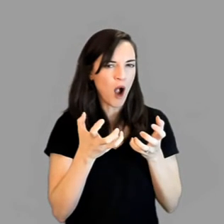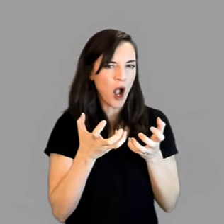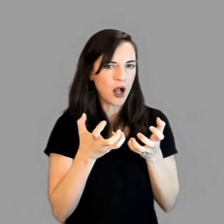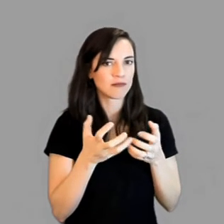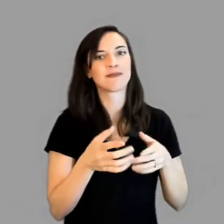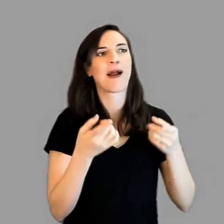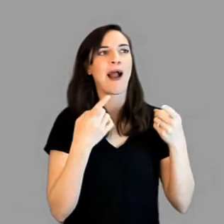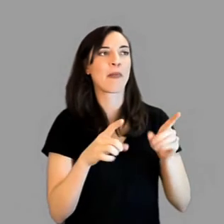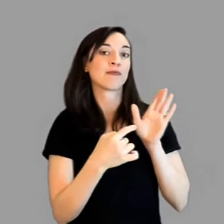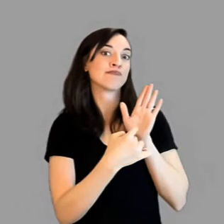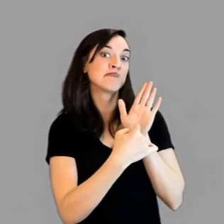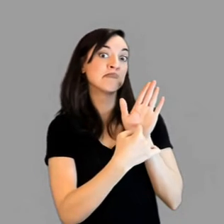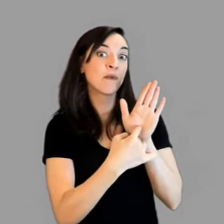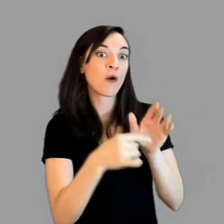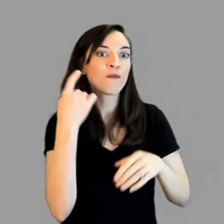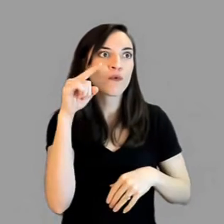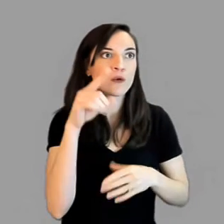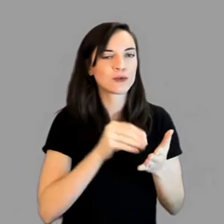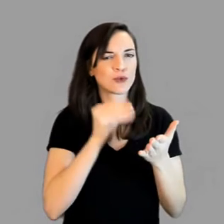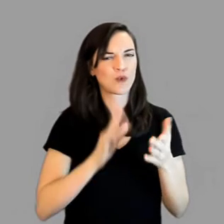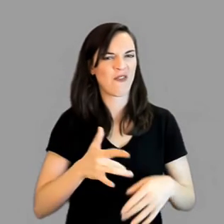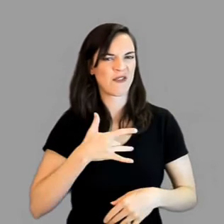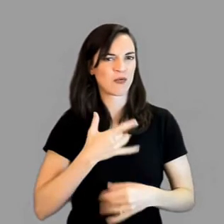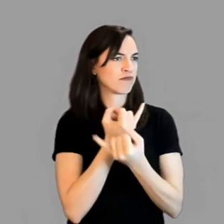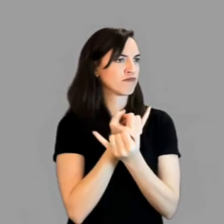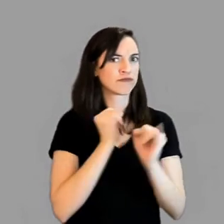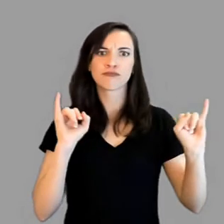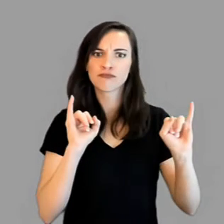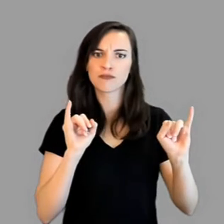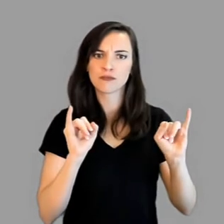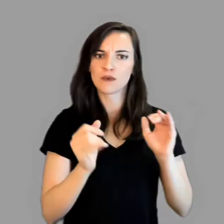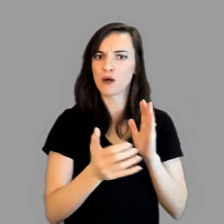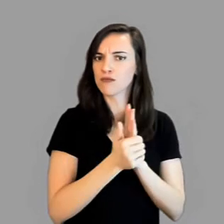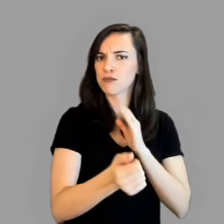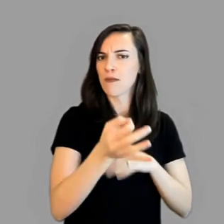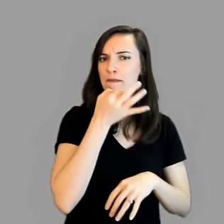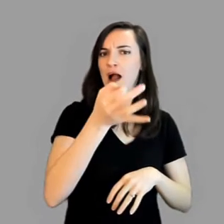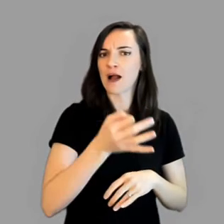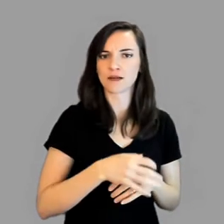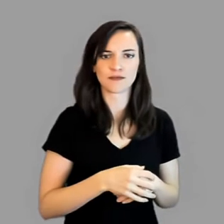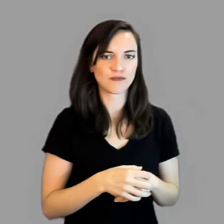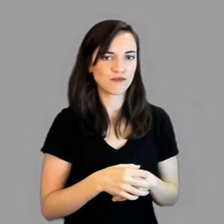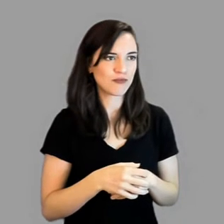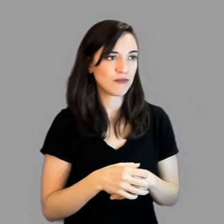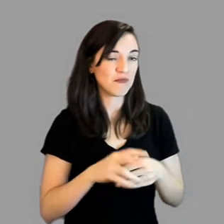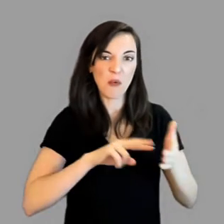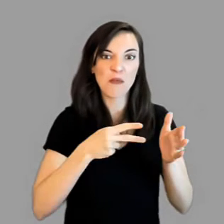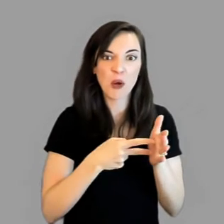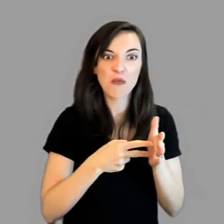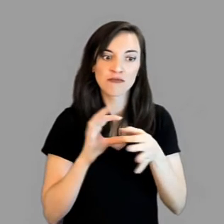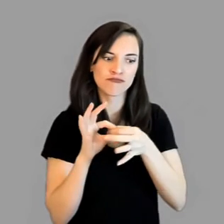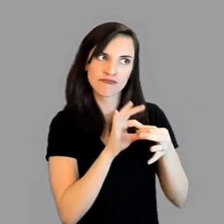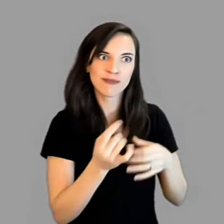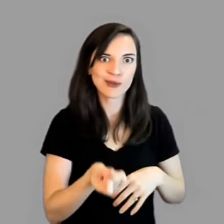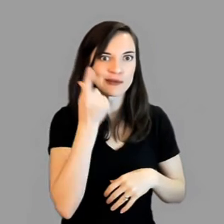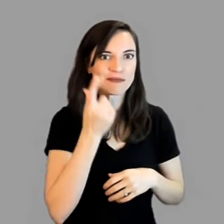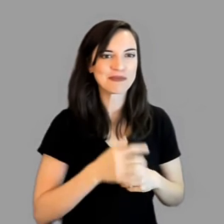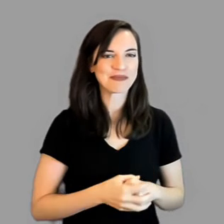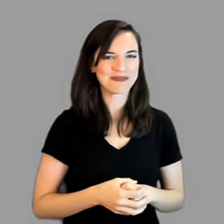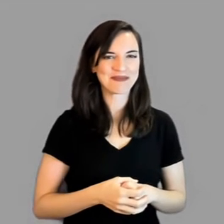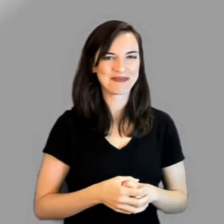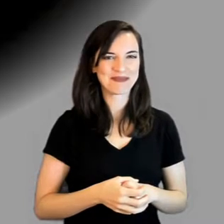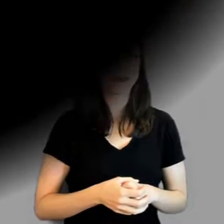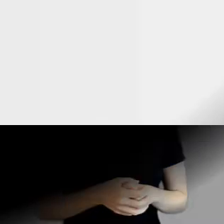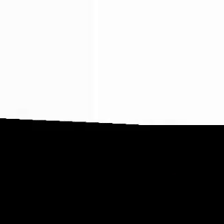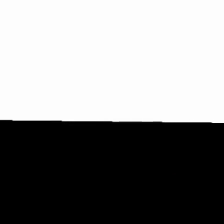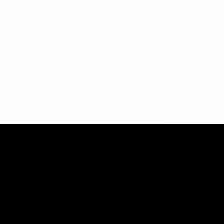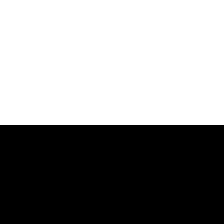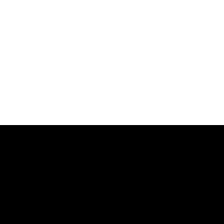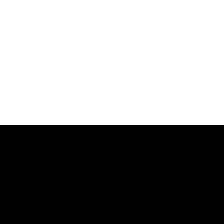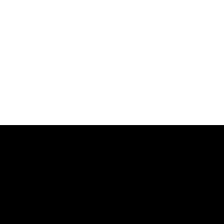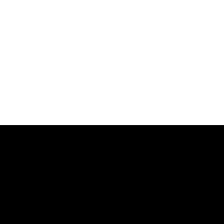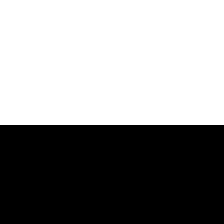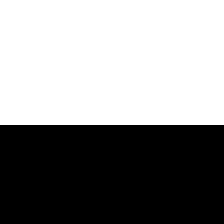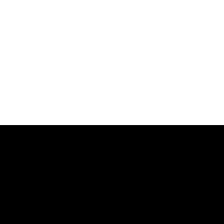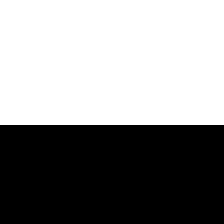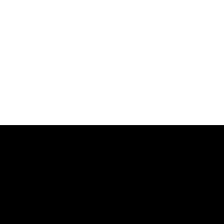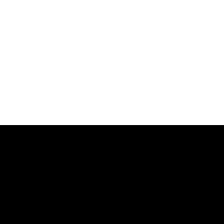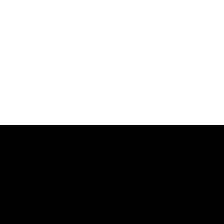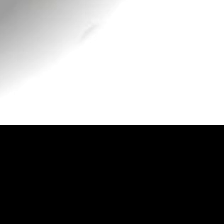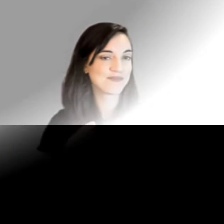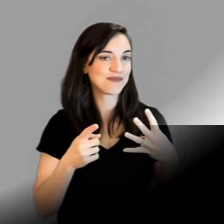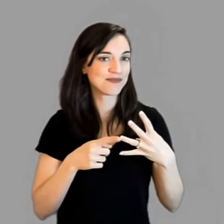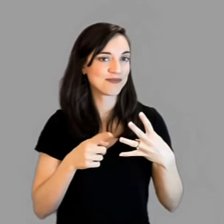and growing the student’s sense of autonomy, mastery, and purpose.